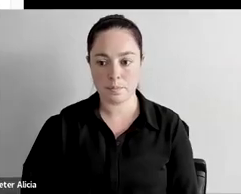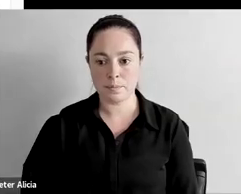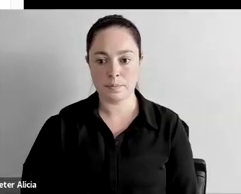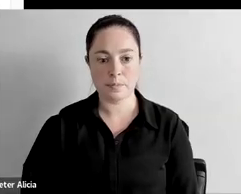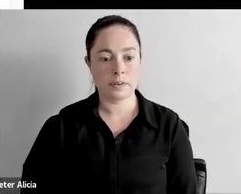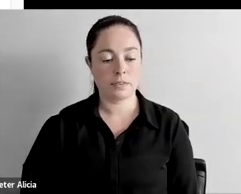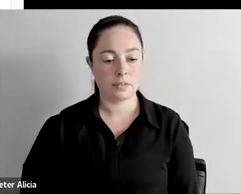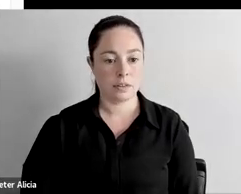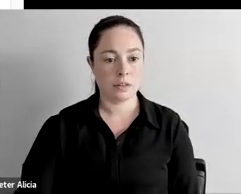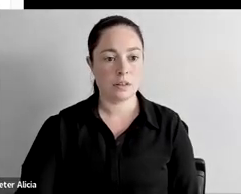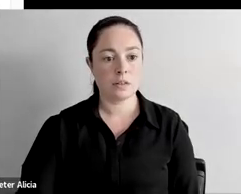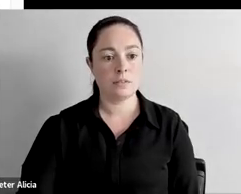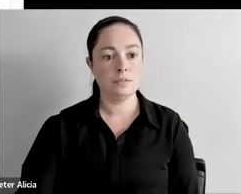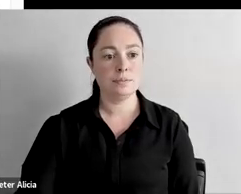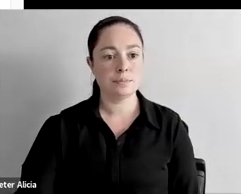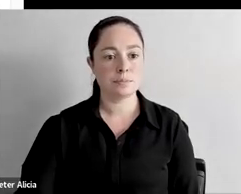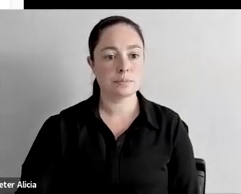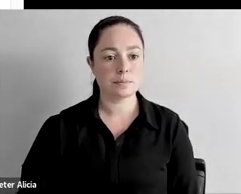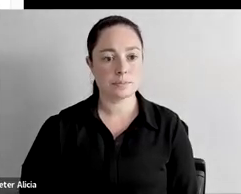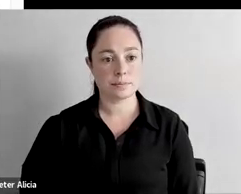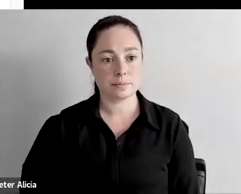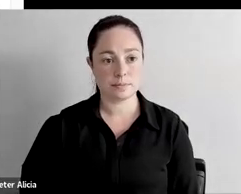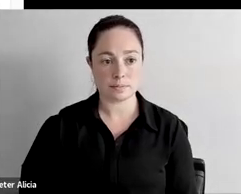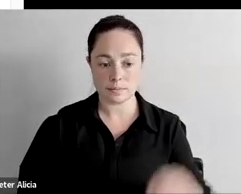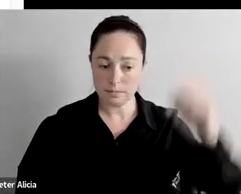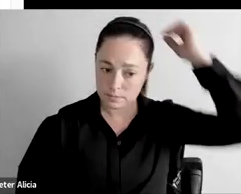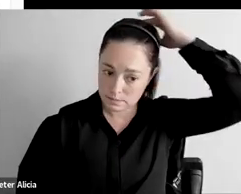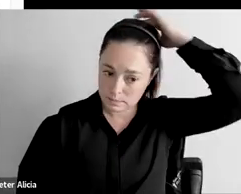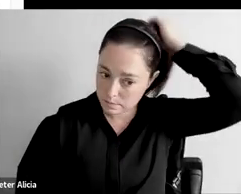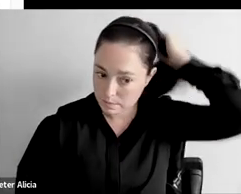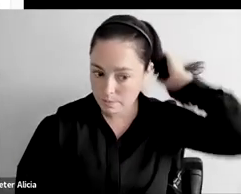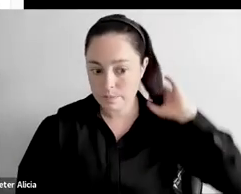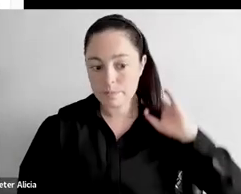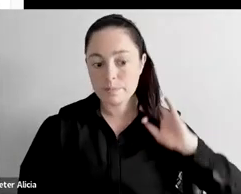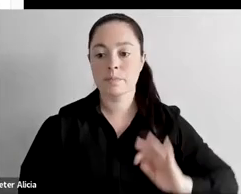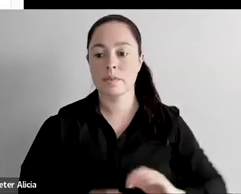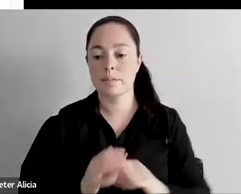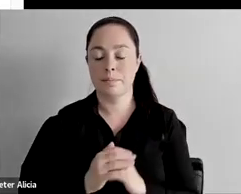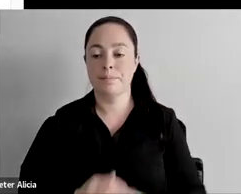All right. Hopefully that is working for others.